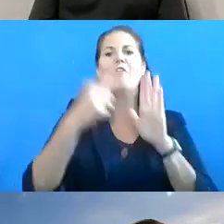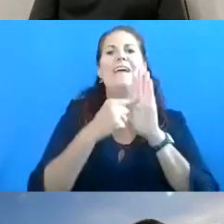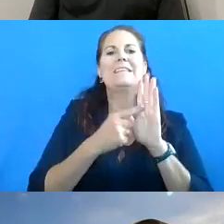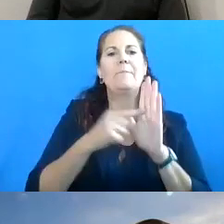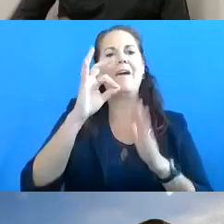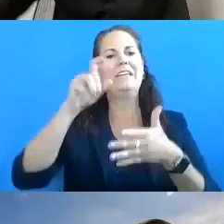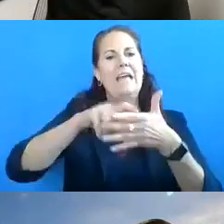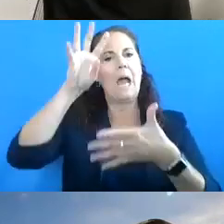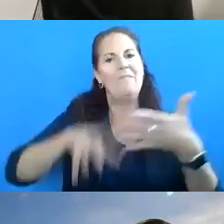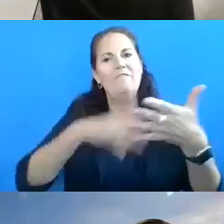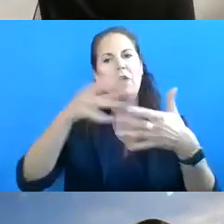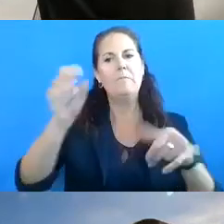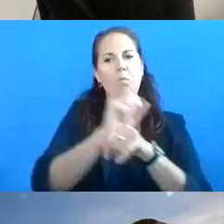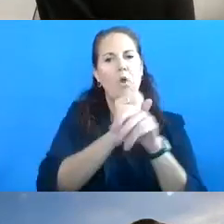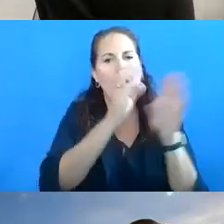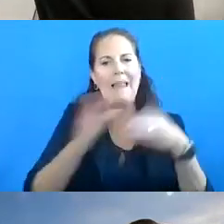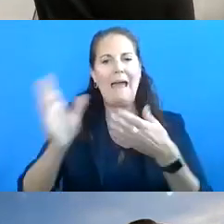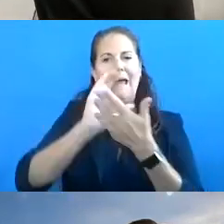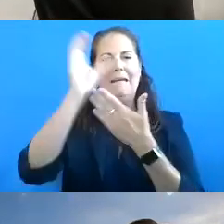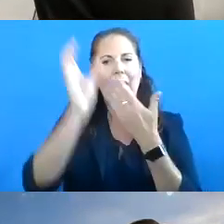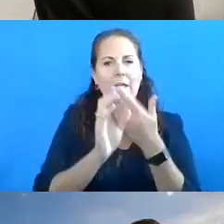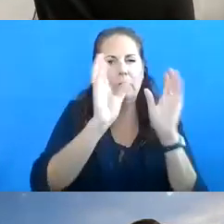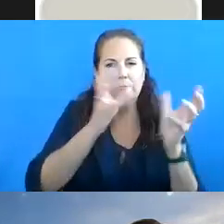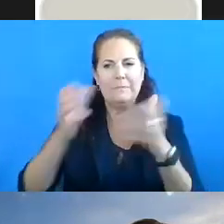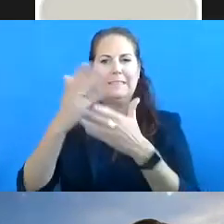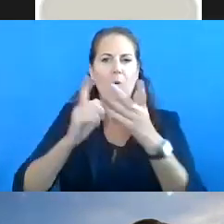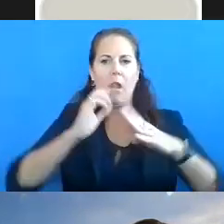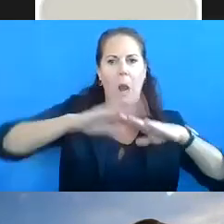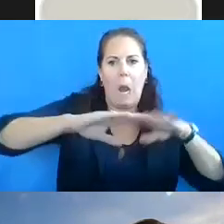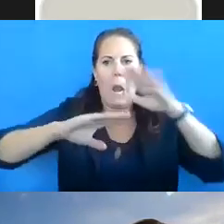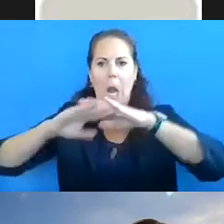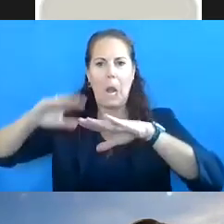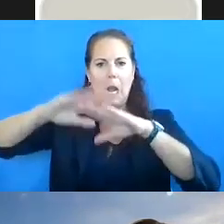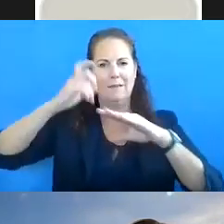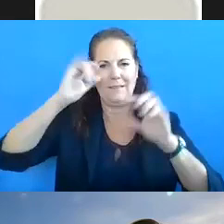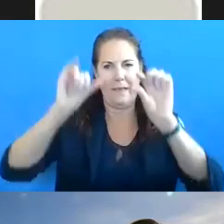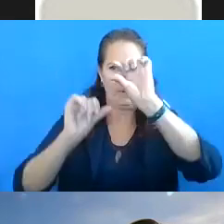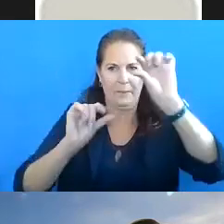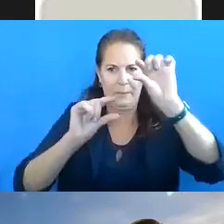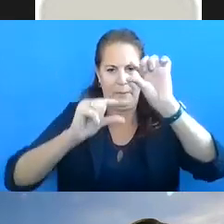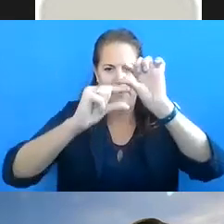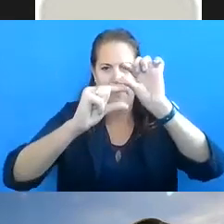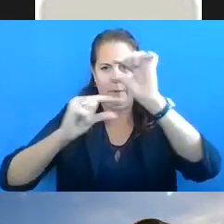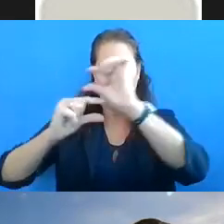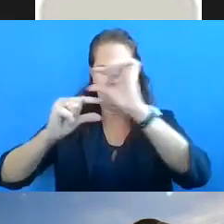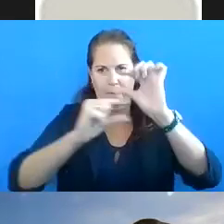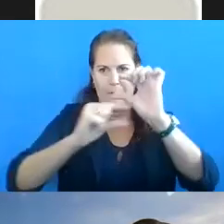well we’re going to start this project, and some of them might overlap with each other, so each of these deliverables or activities. Next slide.